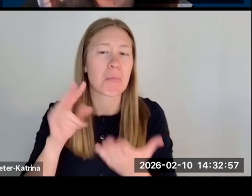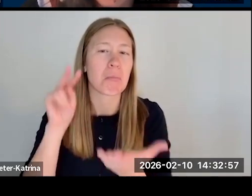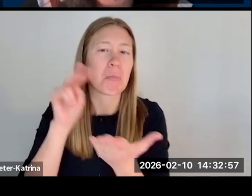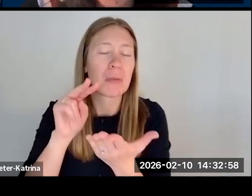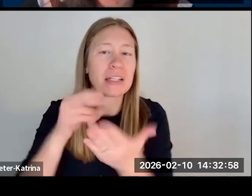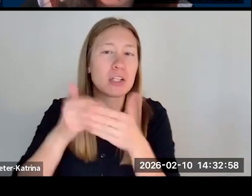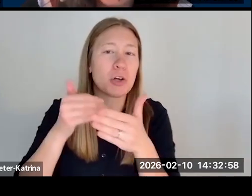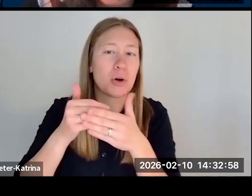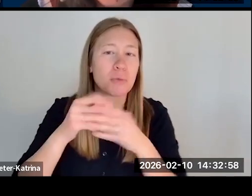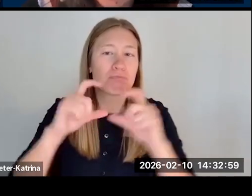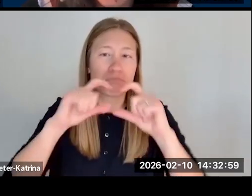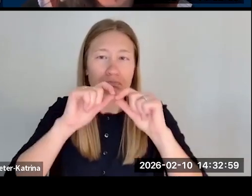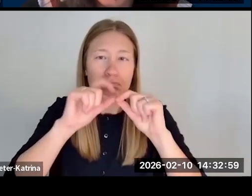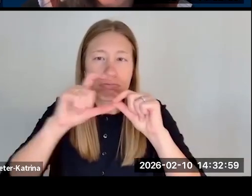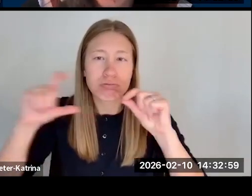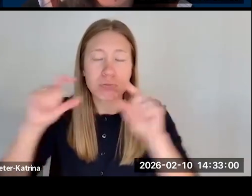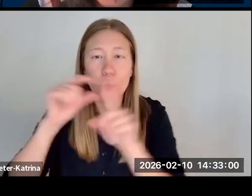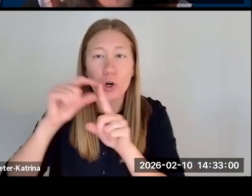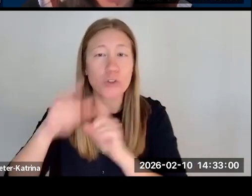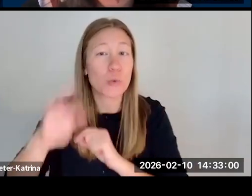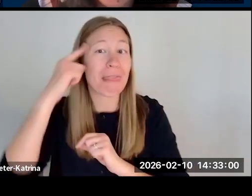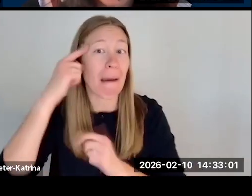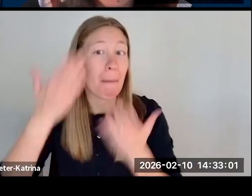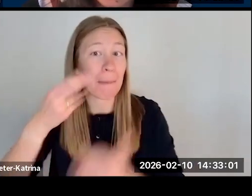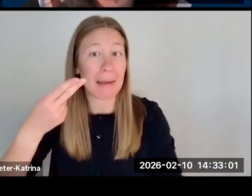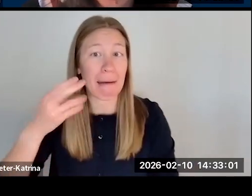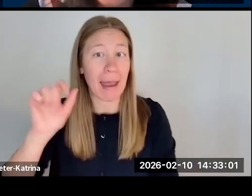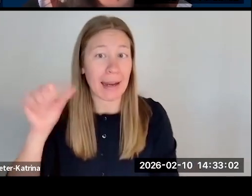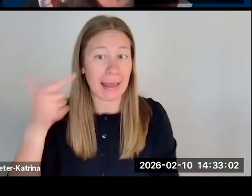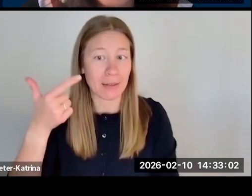So I'm gonna highlight the text practice document at the top